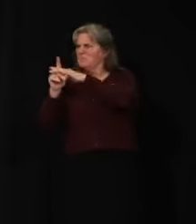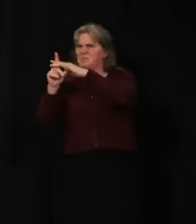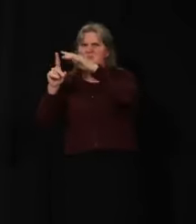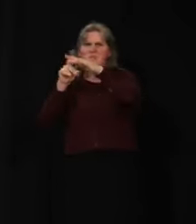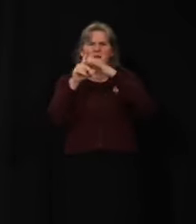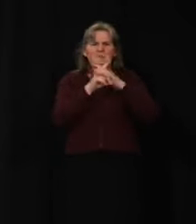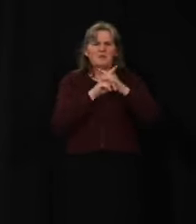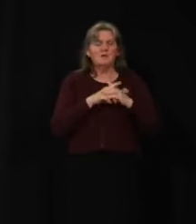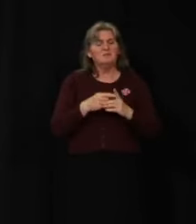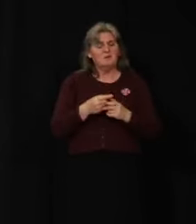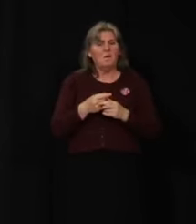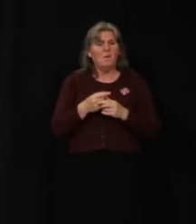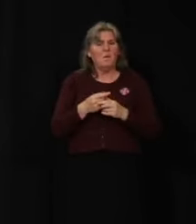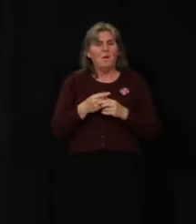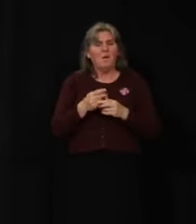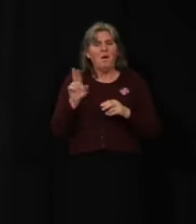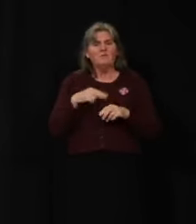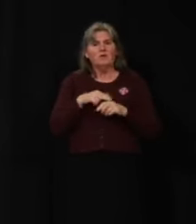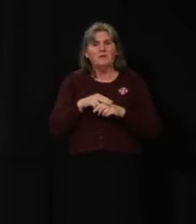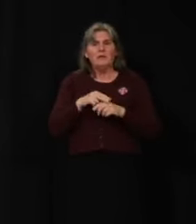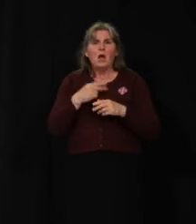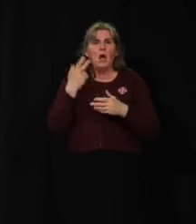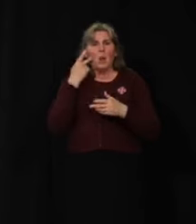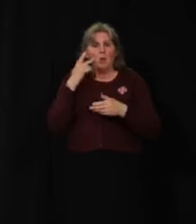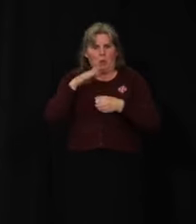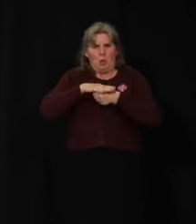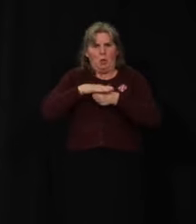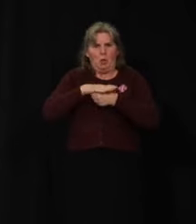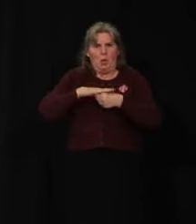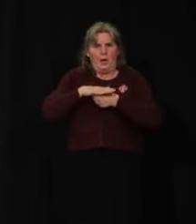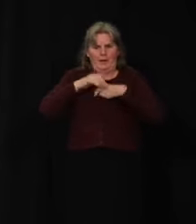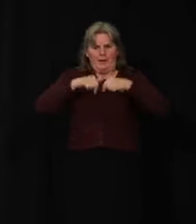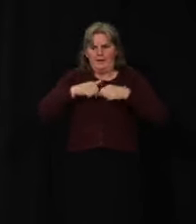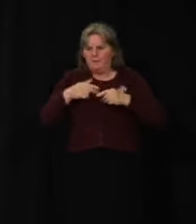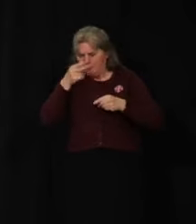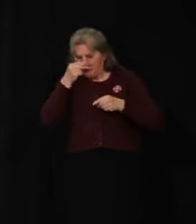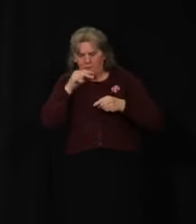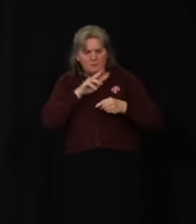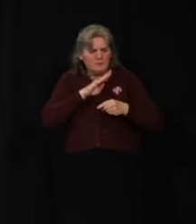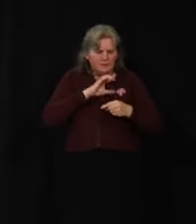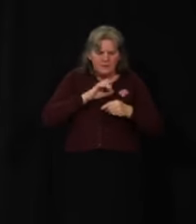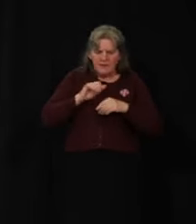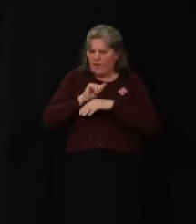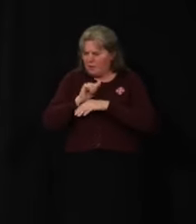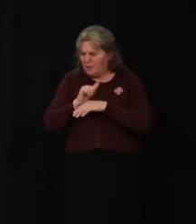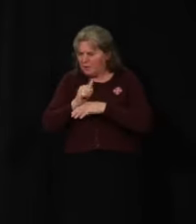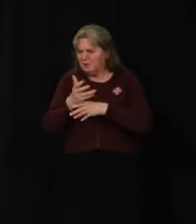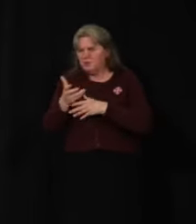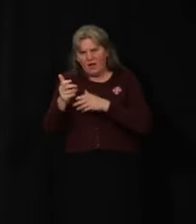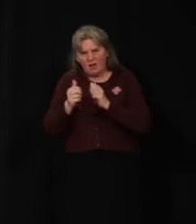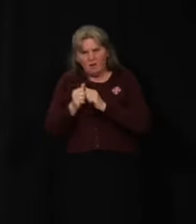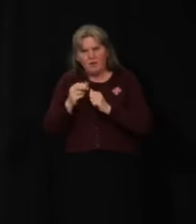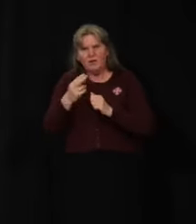residents as his second family. When I think about our five facilities who have been in